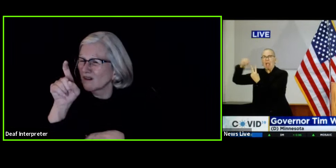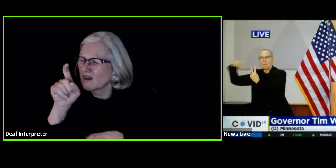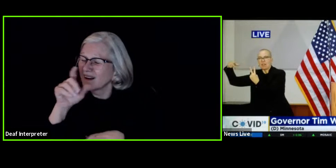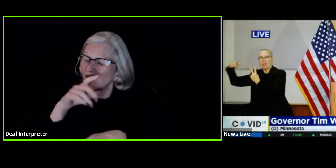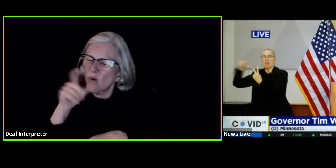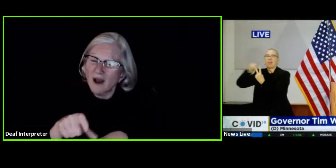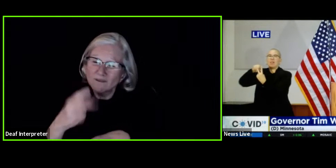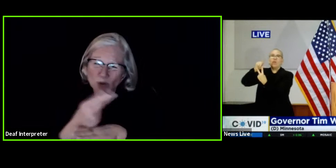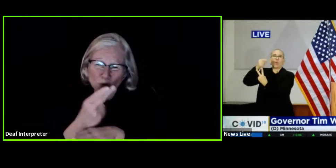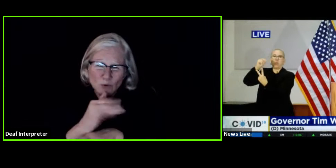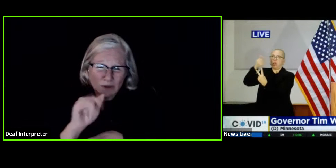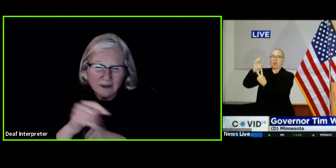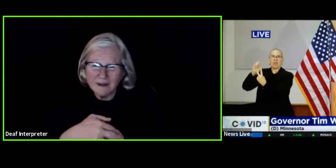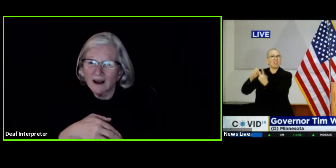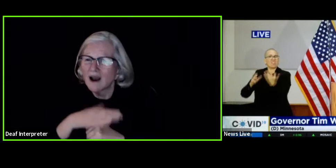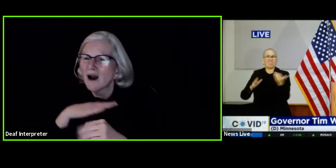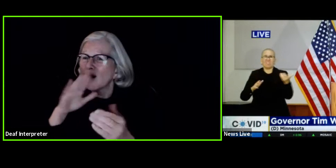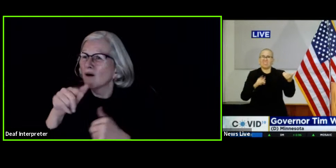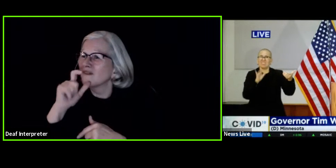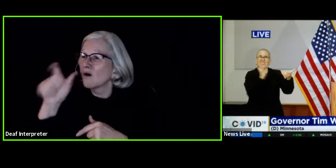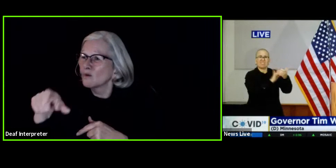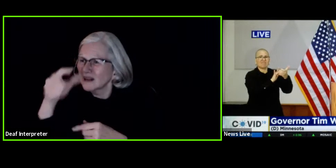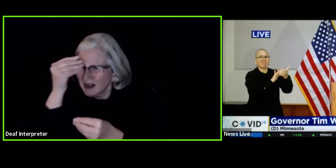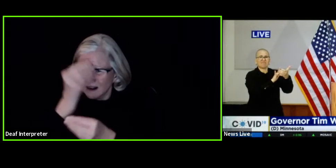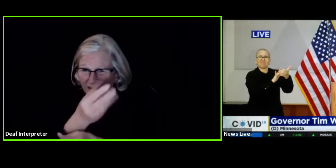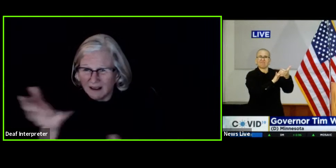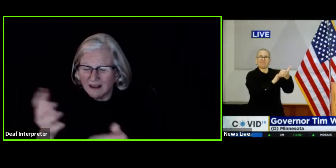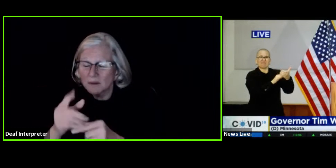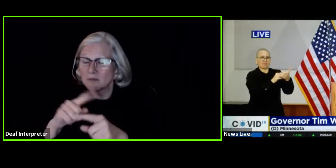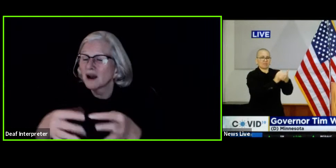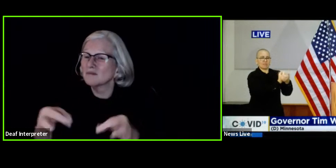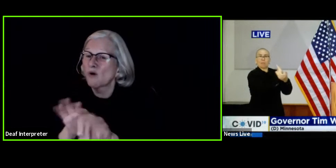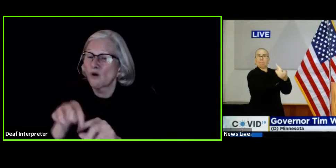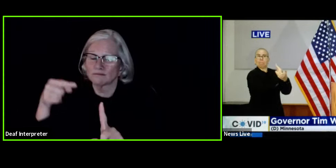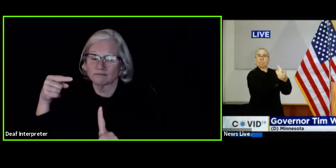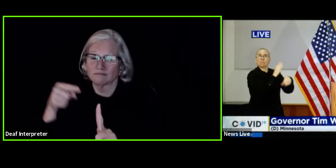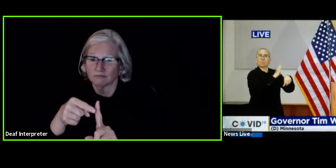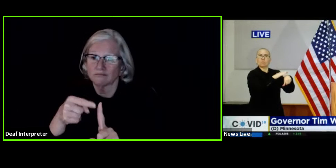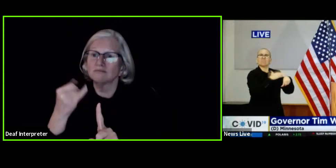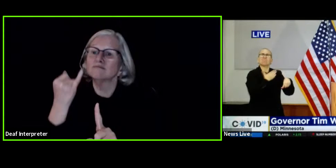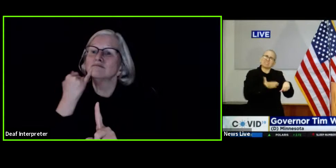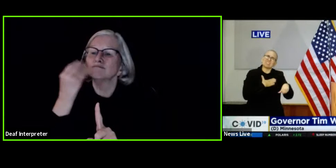NEIGHBORLY MINNESOTA THING AND YOU PASS ON THAT ANONYMOUS NOTE SO OTHERS CAN MAKE AN INFORMED DECISION FOR THEMSELVES